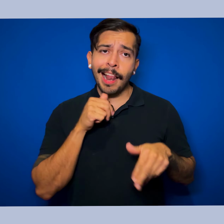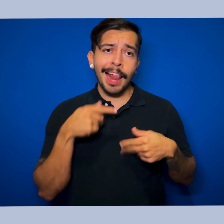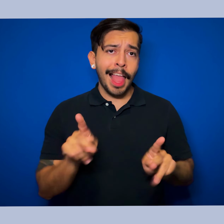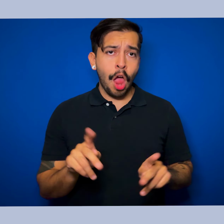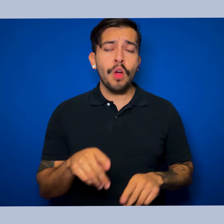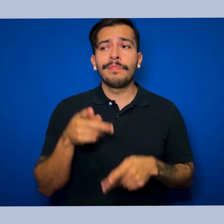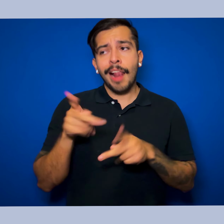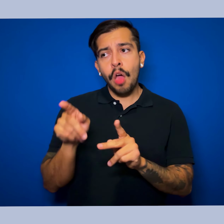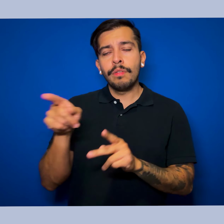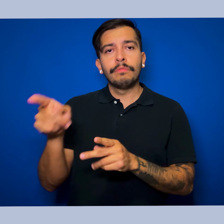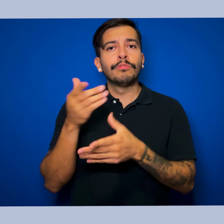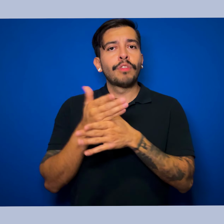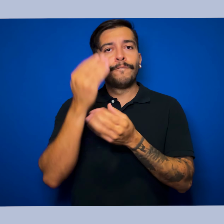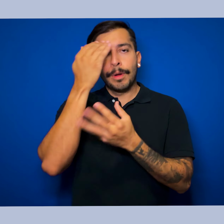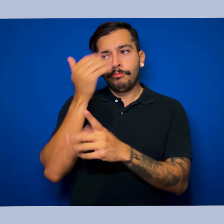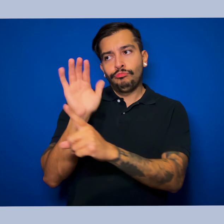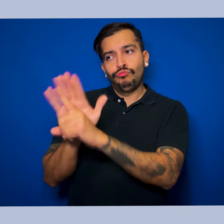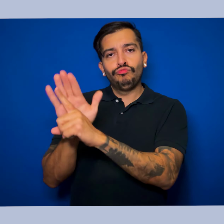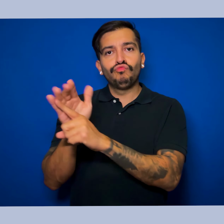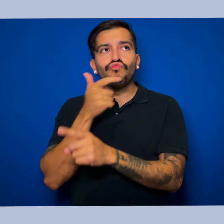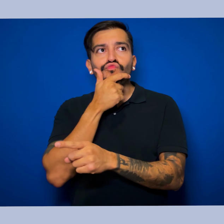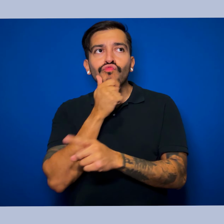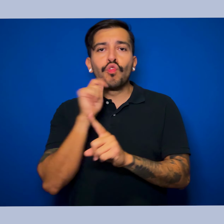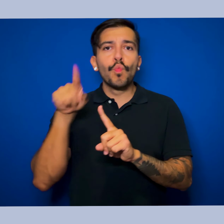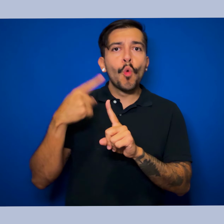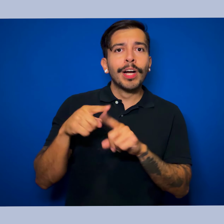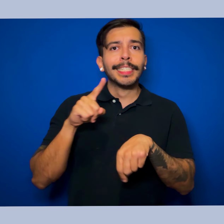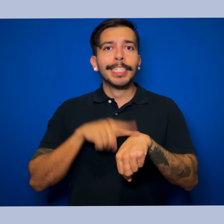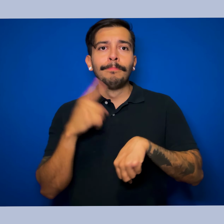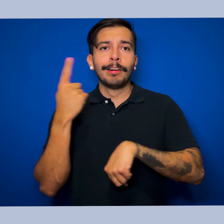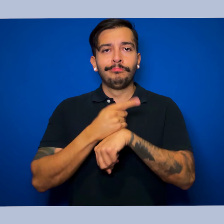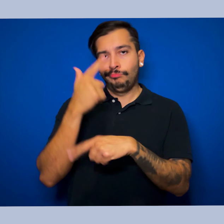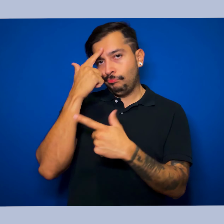Let the employee share information on their own terms.